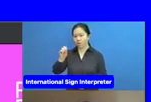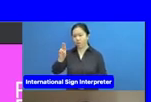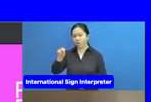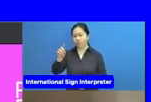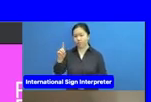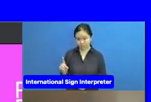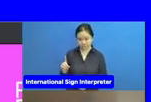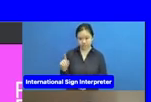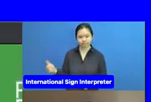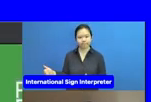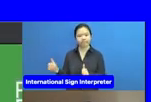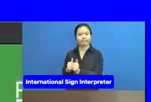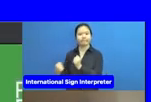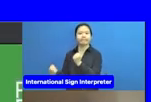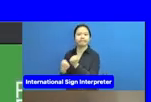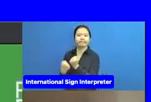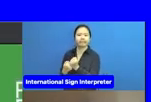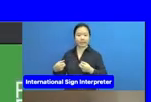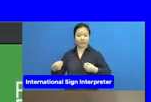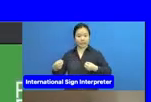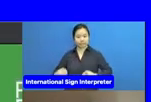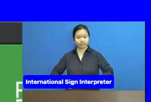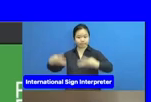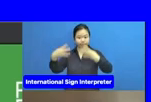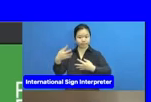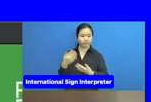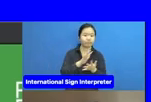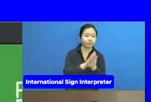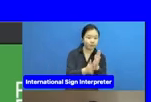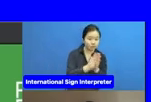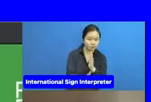and attention, we really hope we have brought across to you